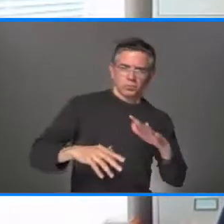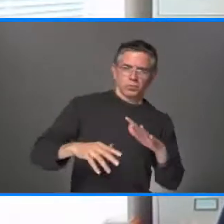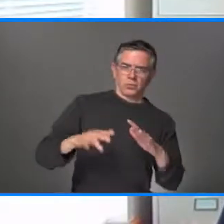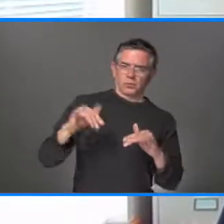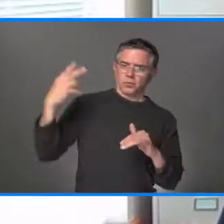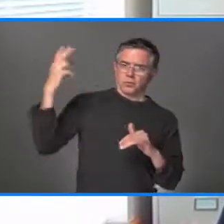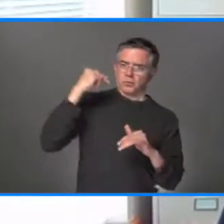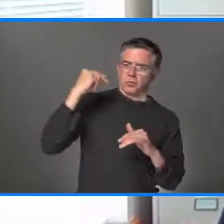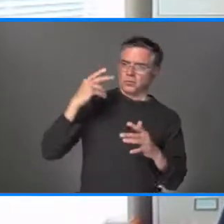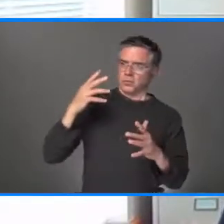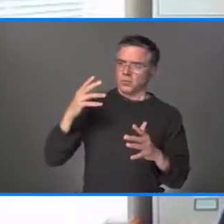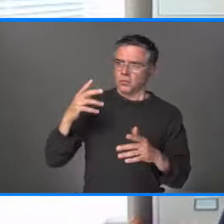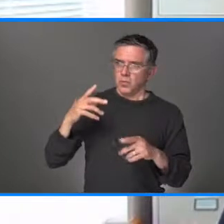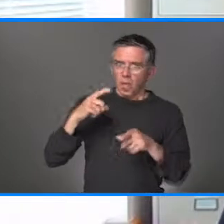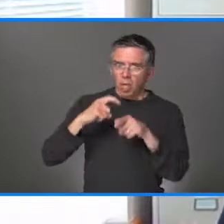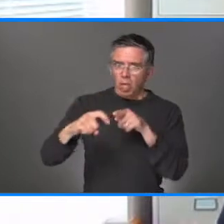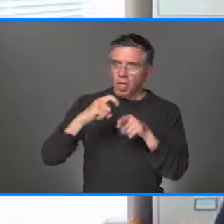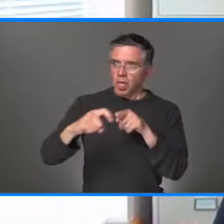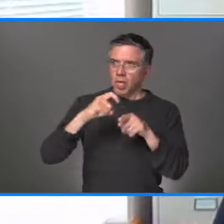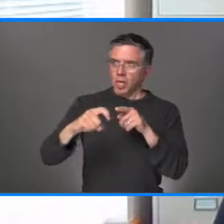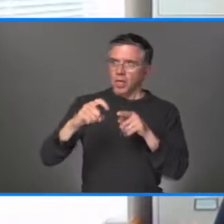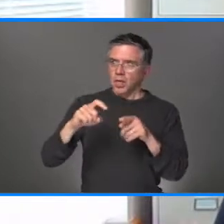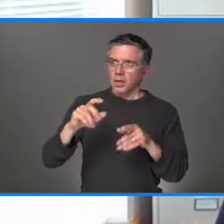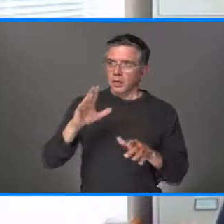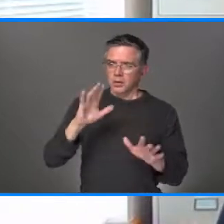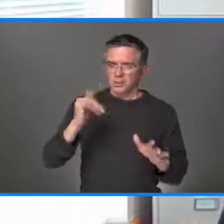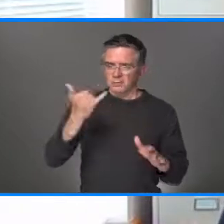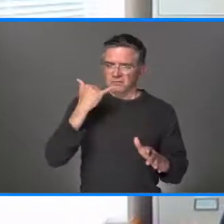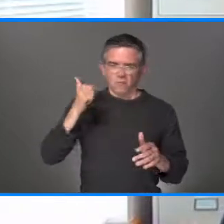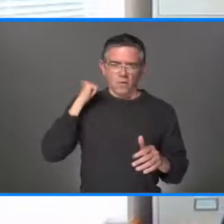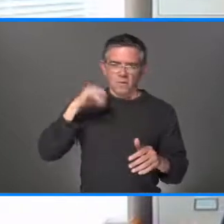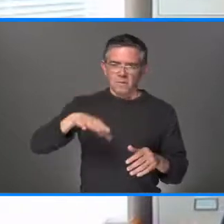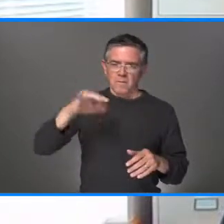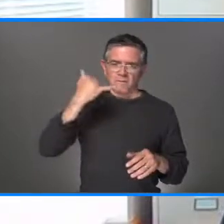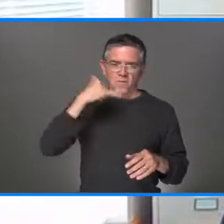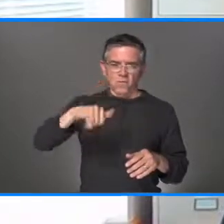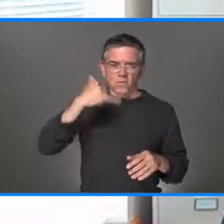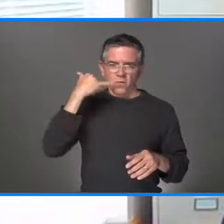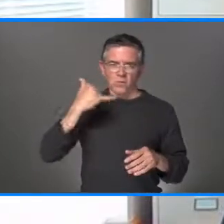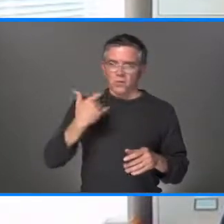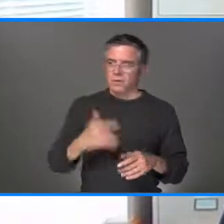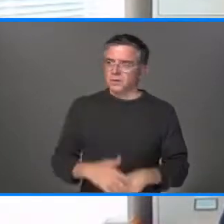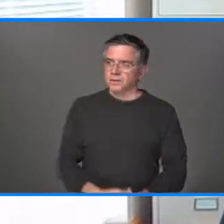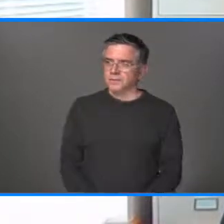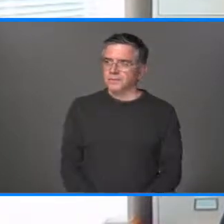aren't answering their phones. We do plan to do a letter campaign mailing to those people